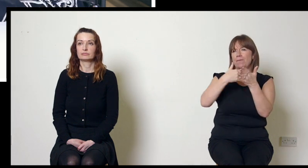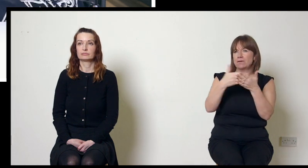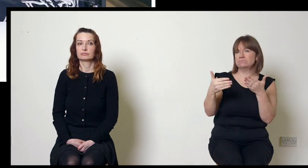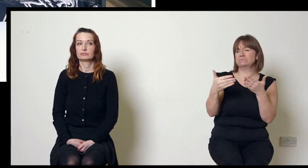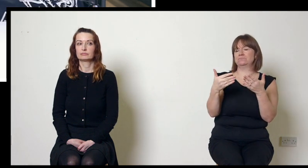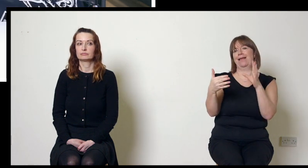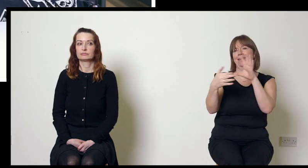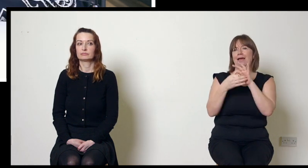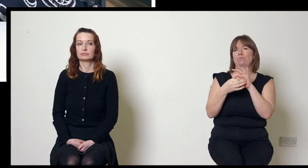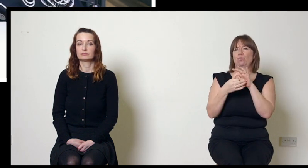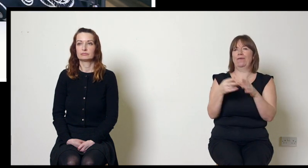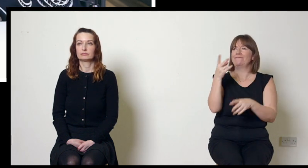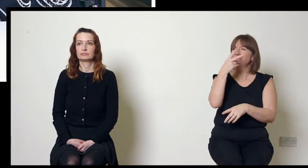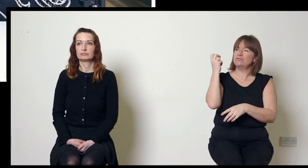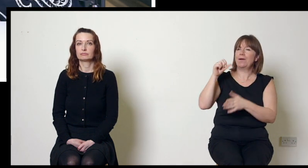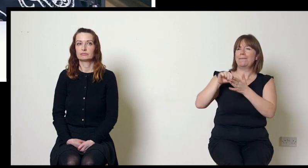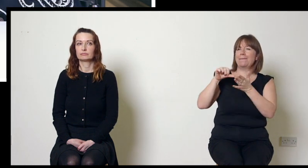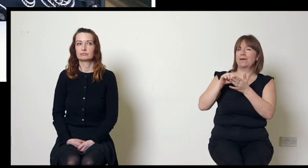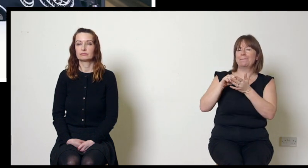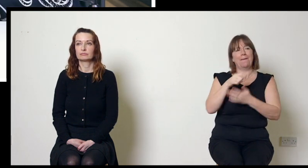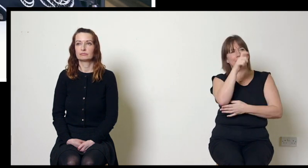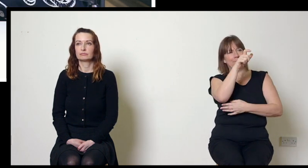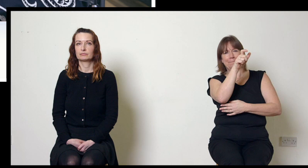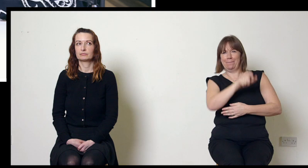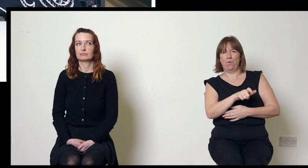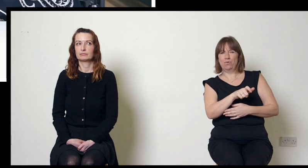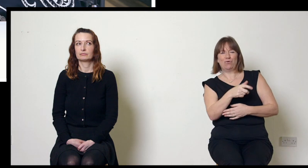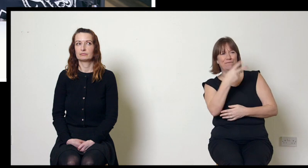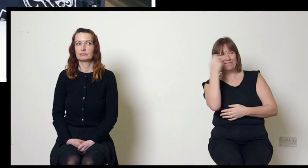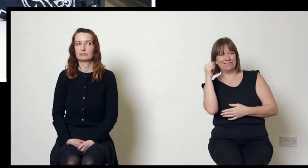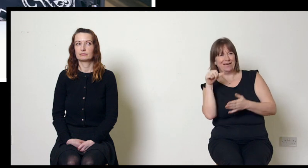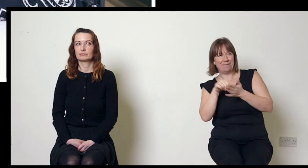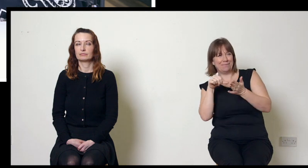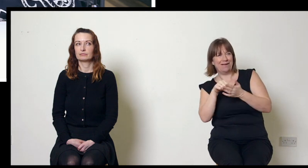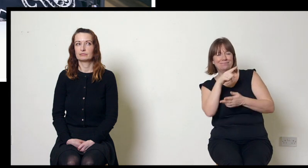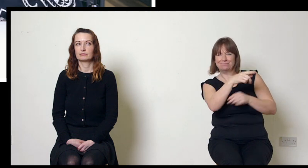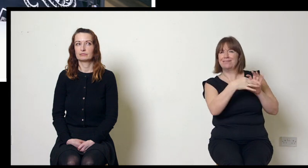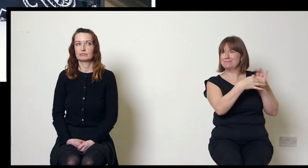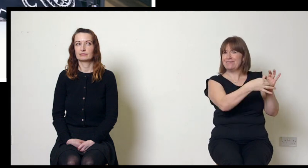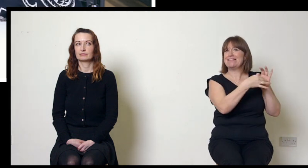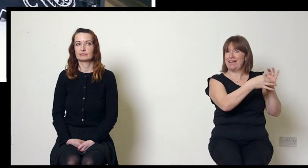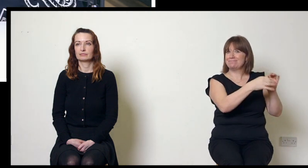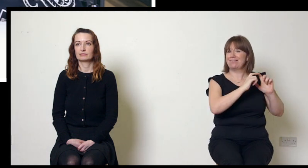specifically, but people that weren't visually impaired but were DDN still really relate, resonated with the statements in that poem.